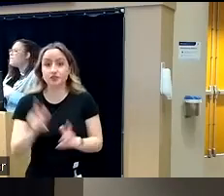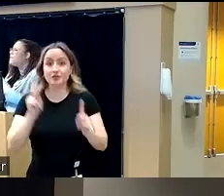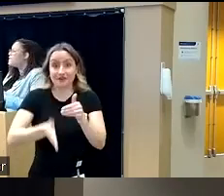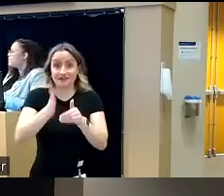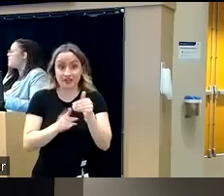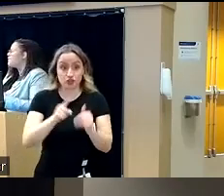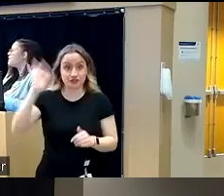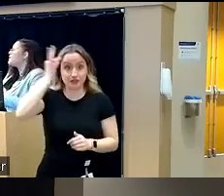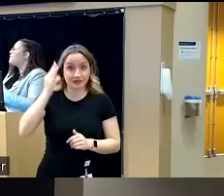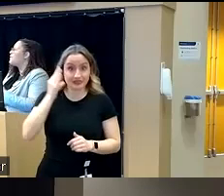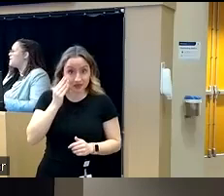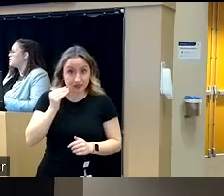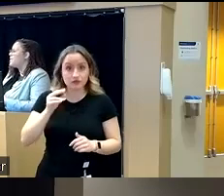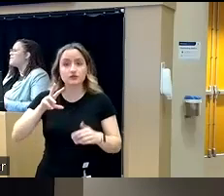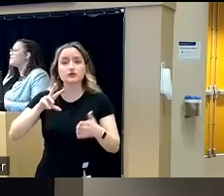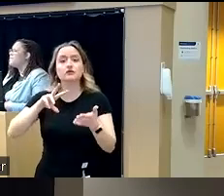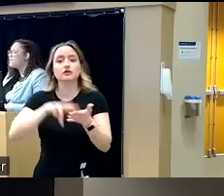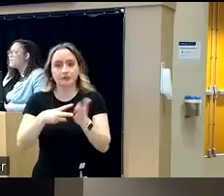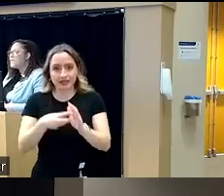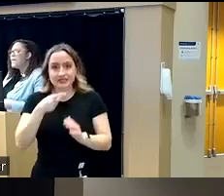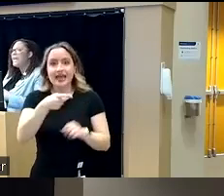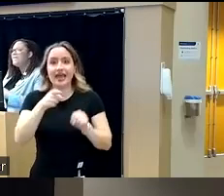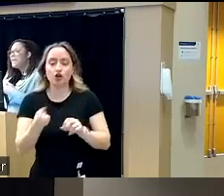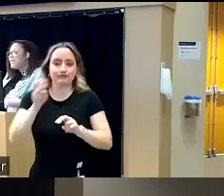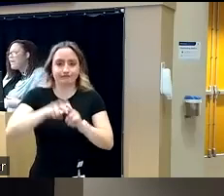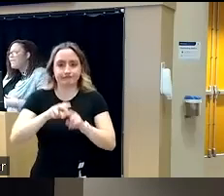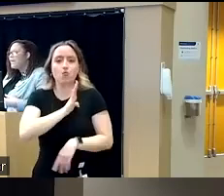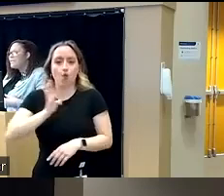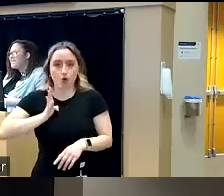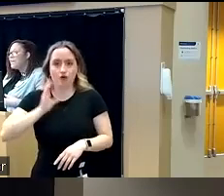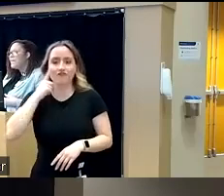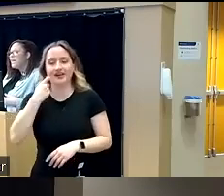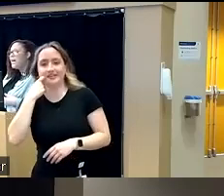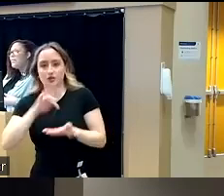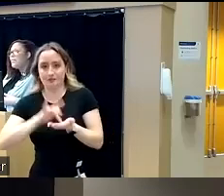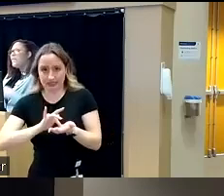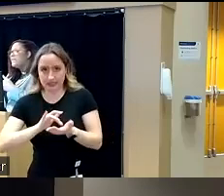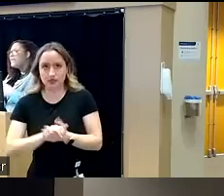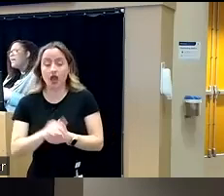experience were able to sit for the addiction medicine boards and many of our faculty within